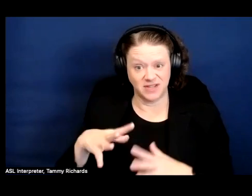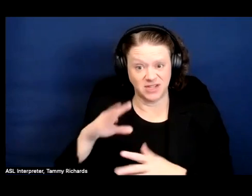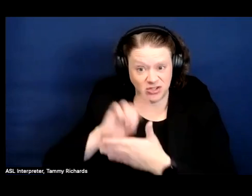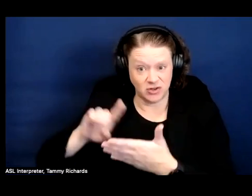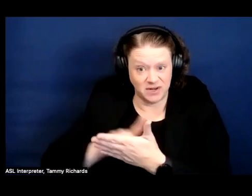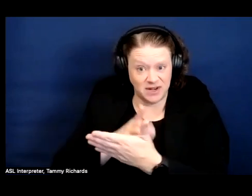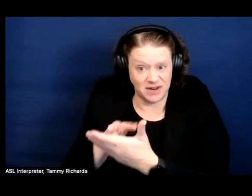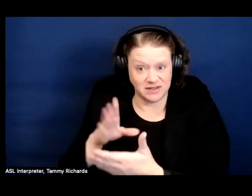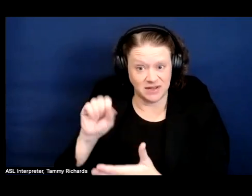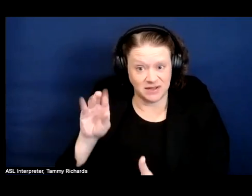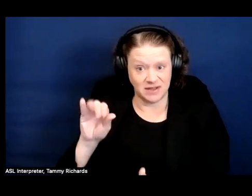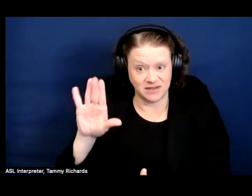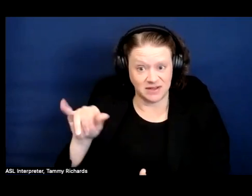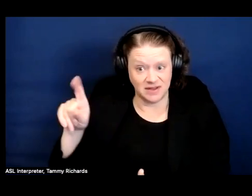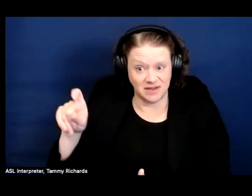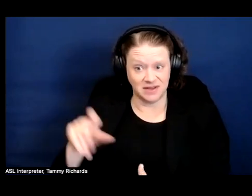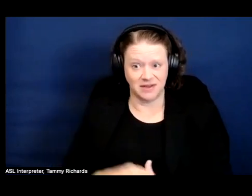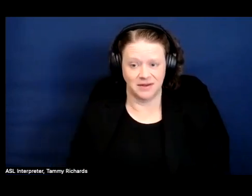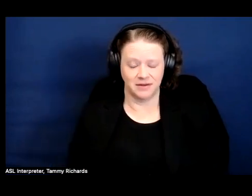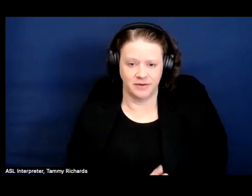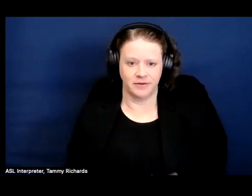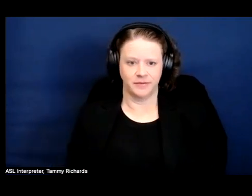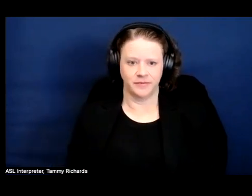landlord refuses to renew that agreement because of it,